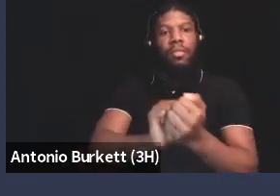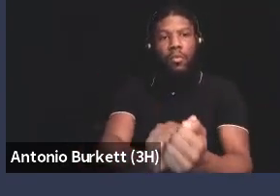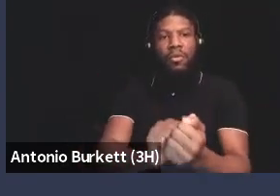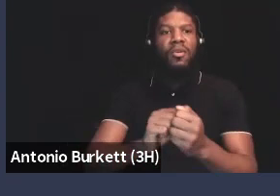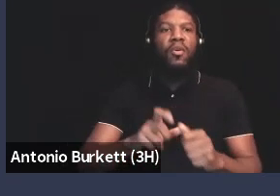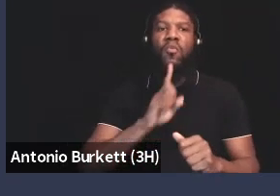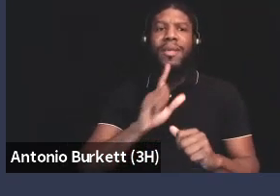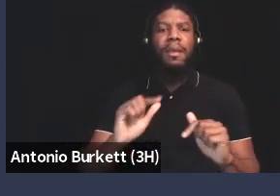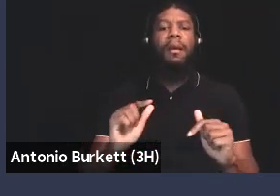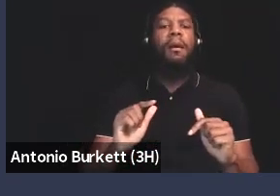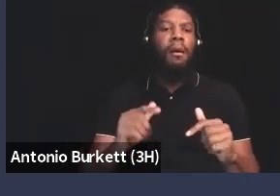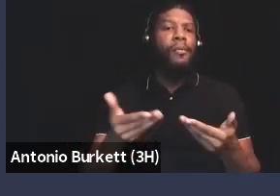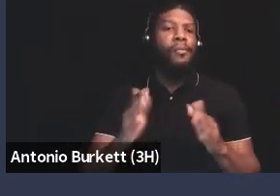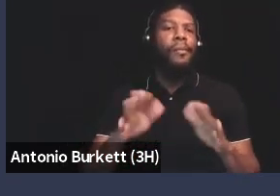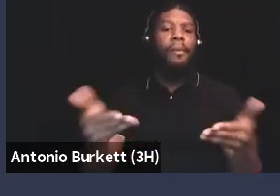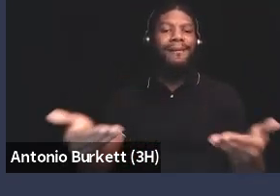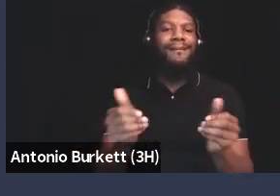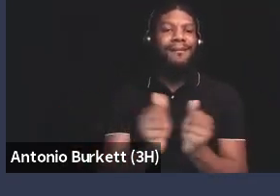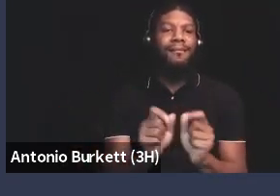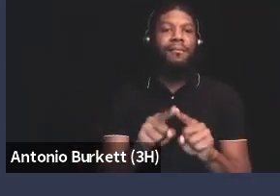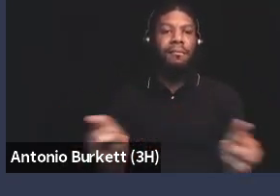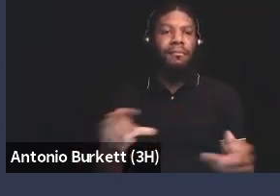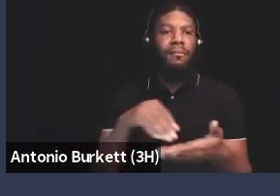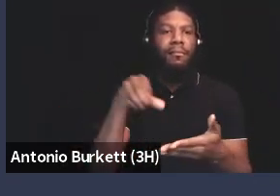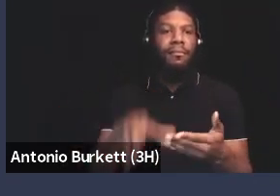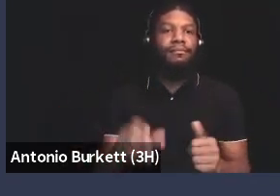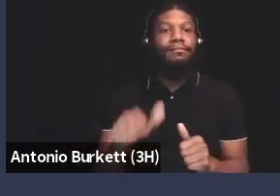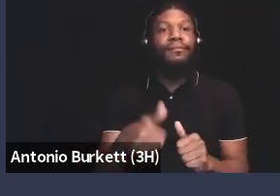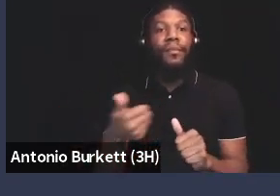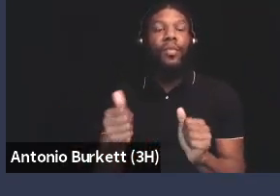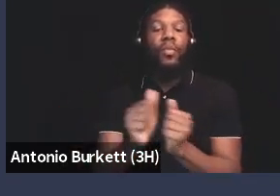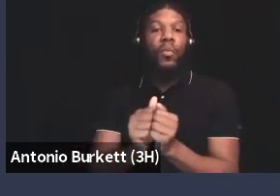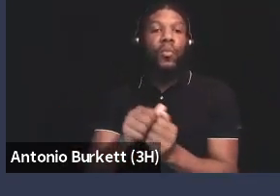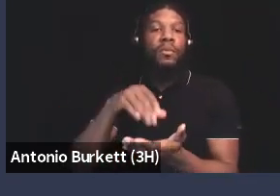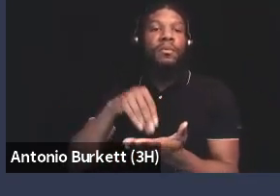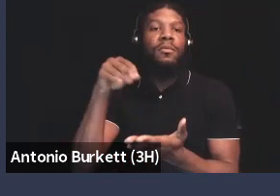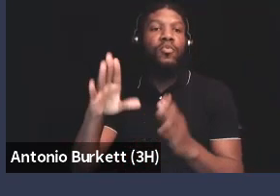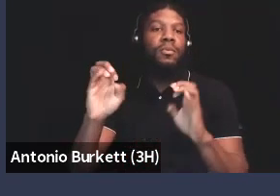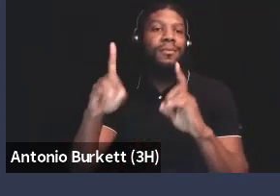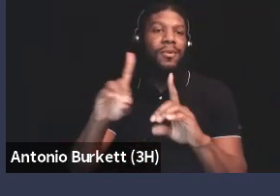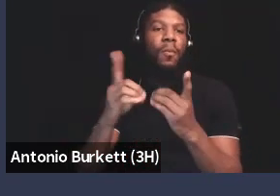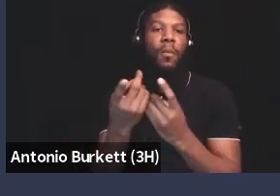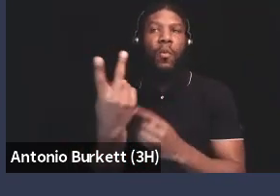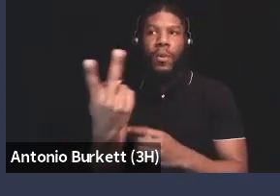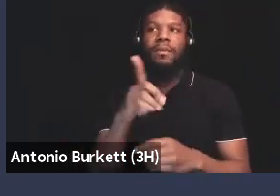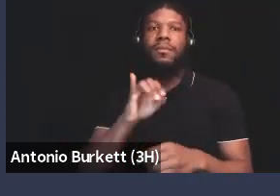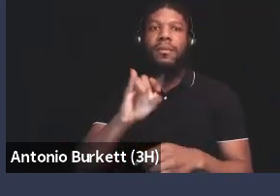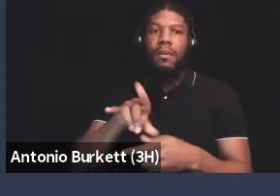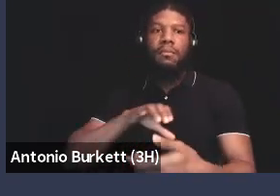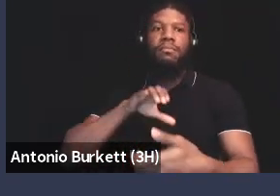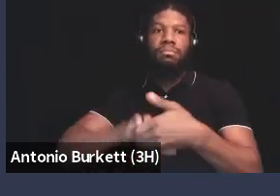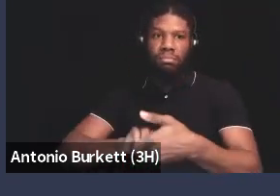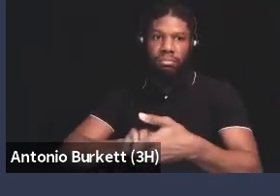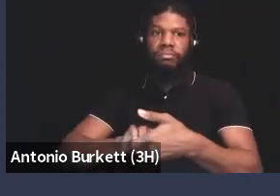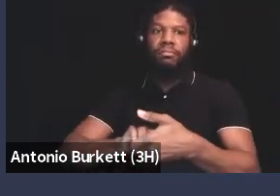the other collaborations that I've had with our general education department, where, again, we are